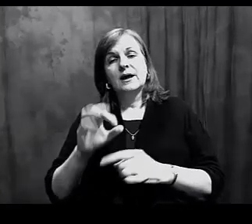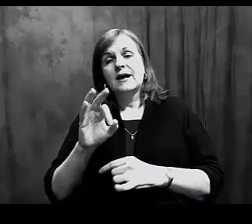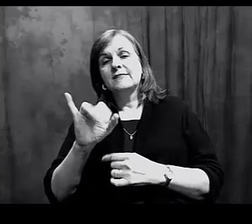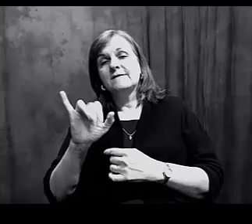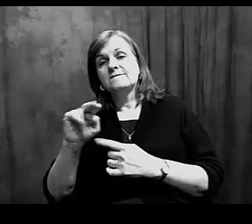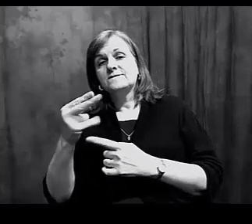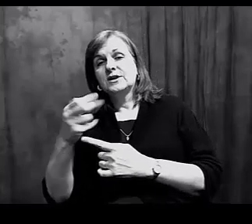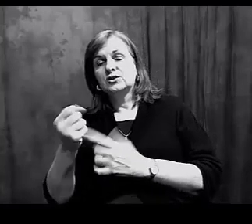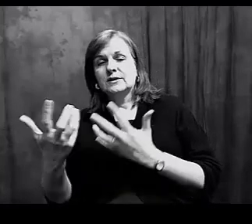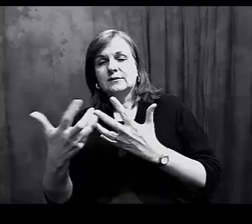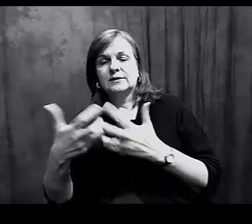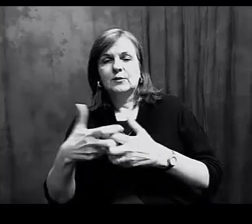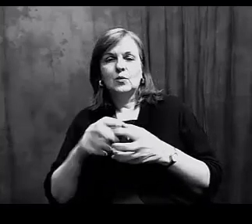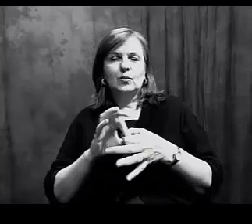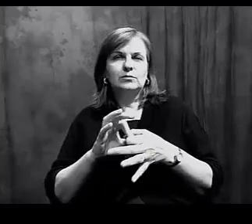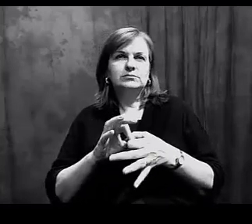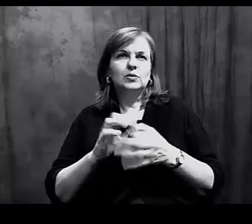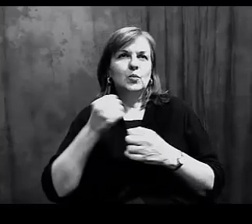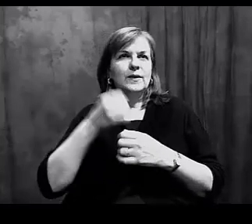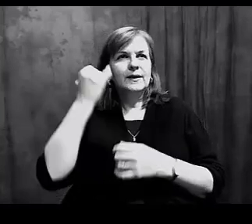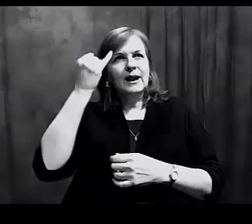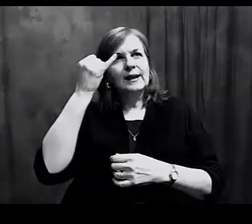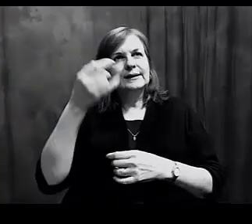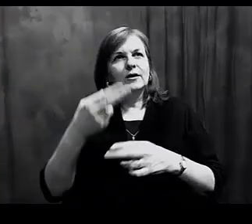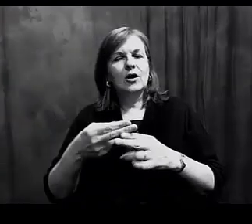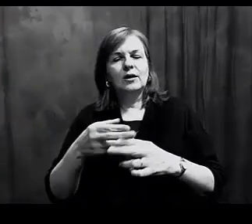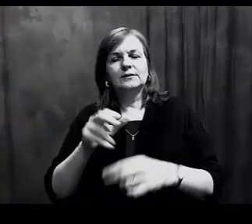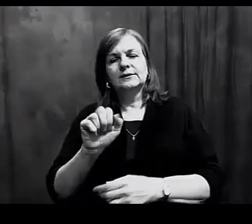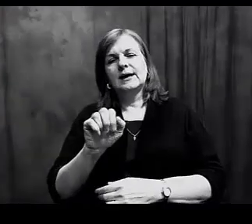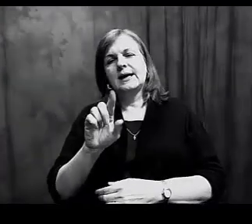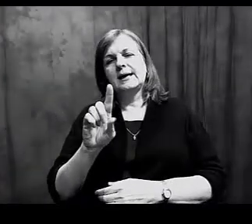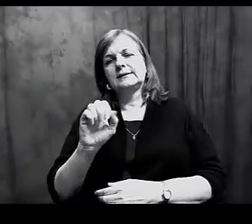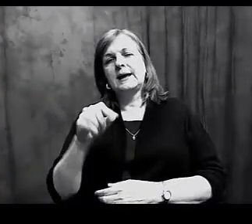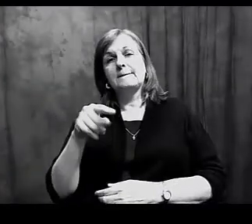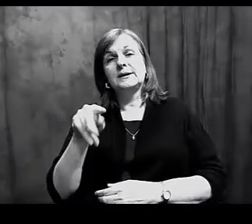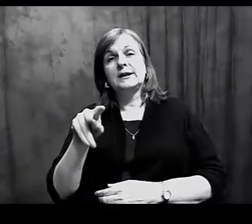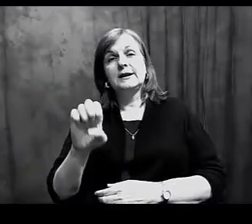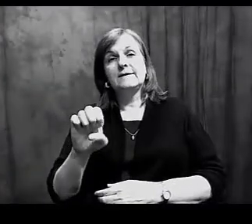class but we will associate them with a concept known as adaptive radiation